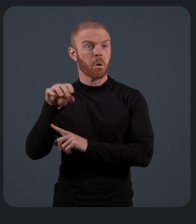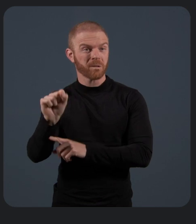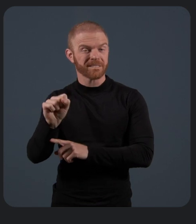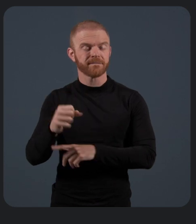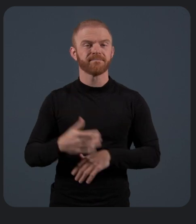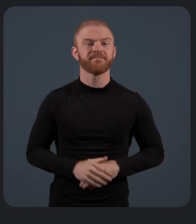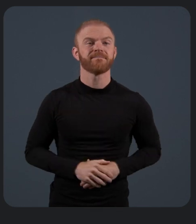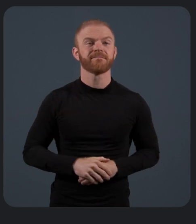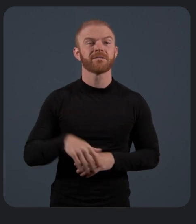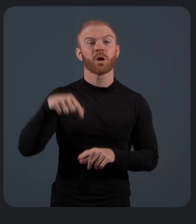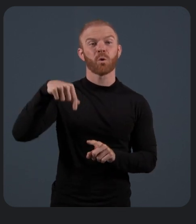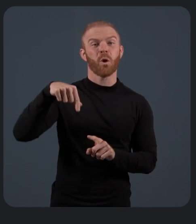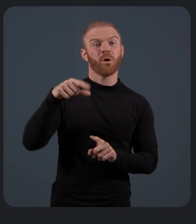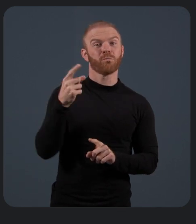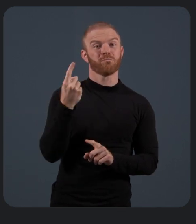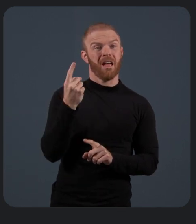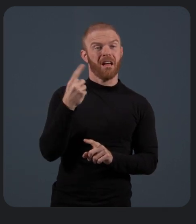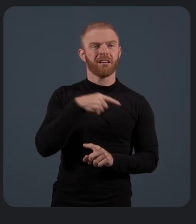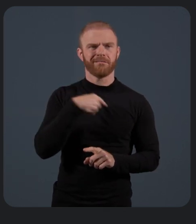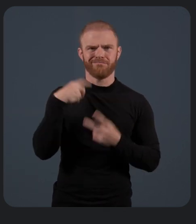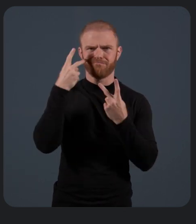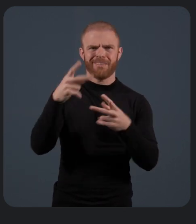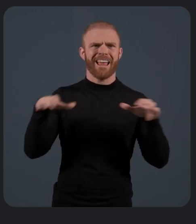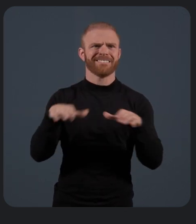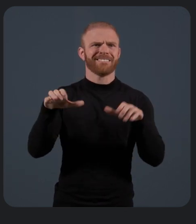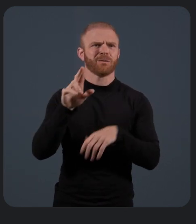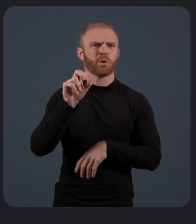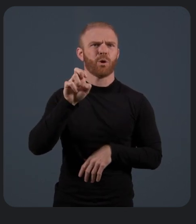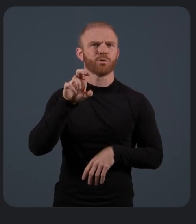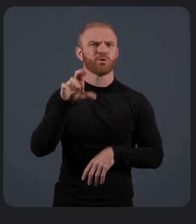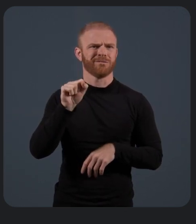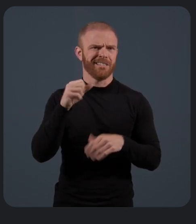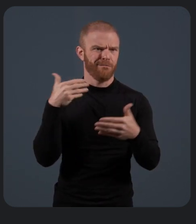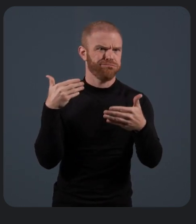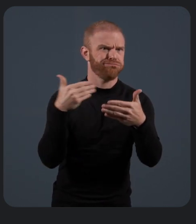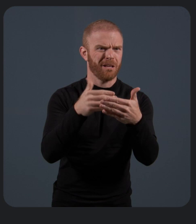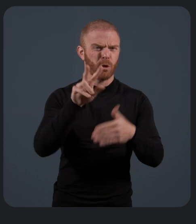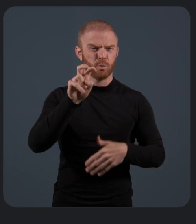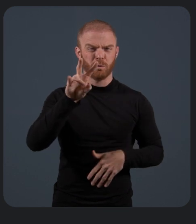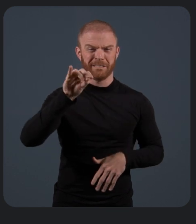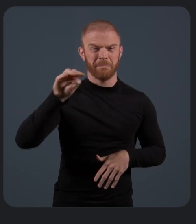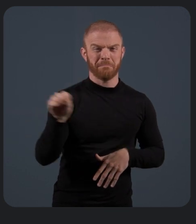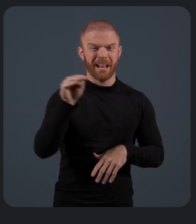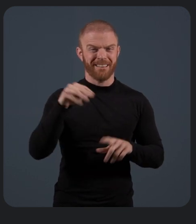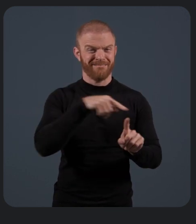And, in Q1, we saw active users approaching 270 million on these devices.